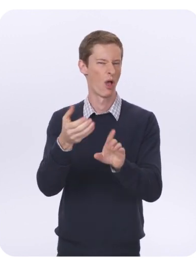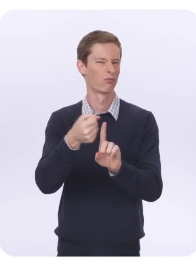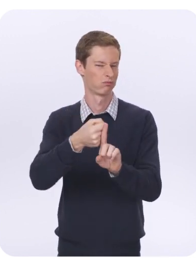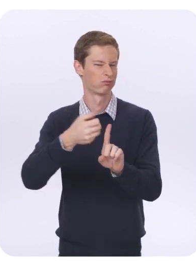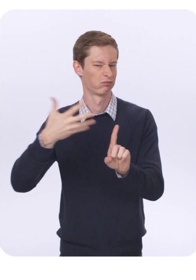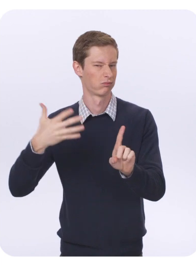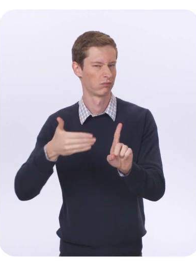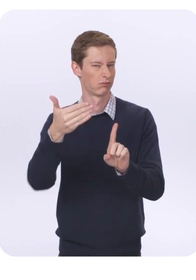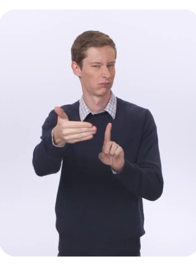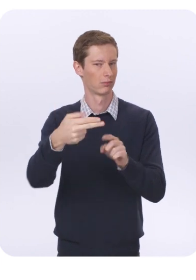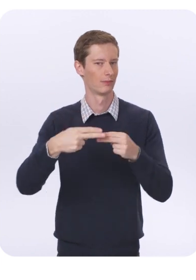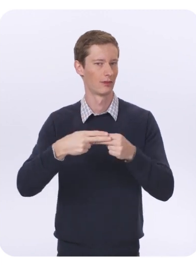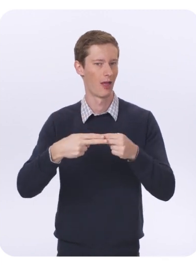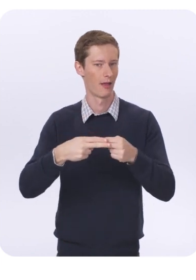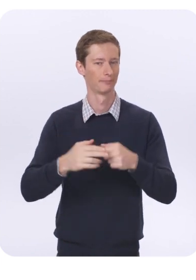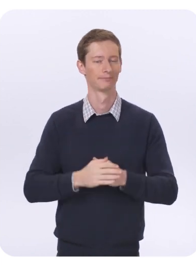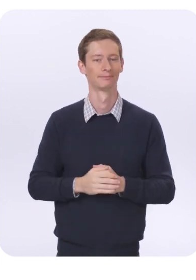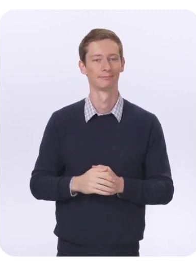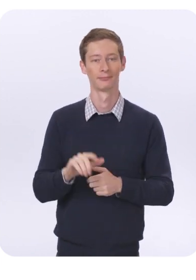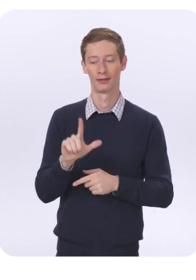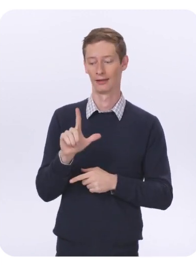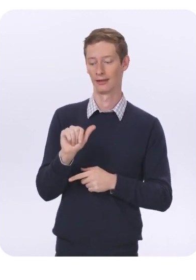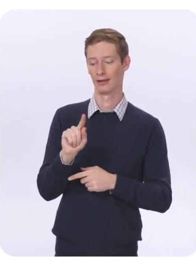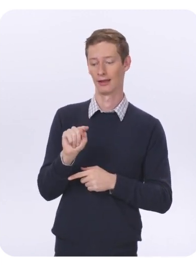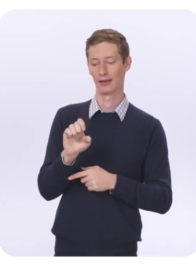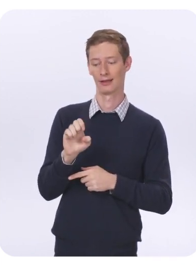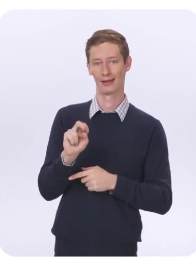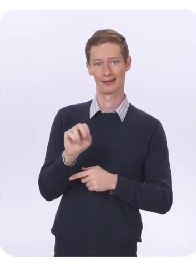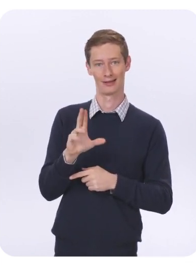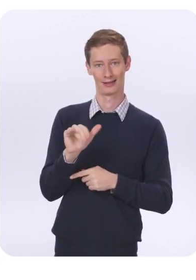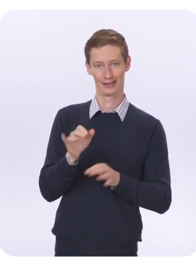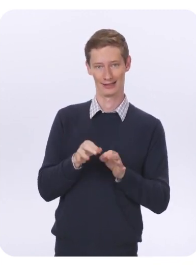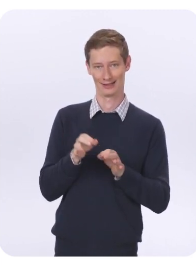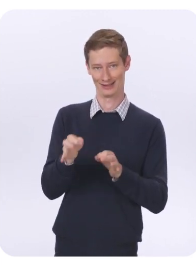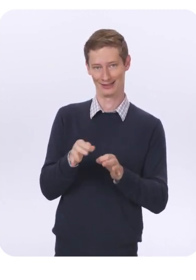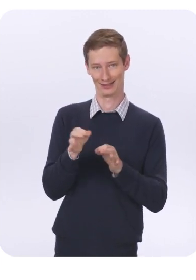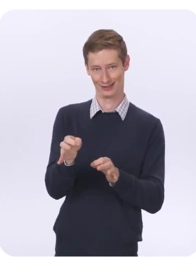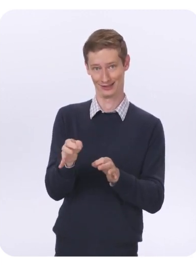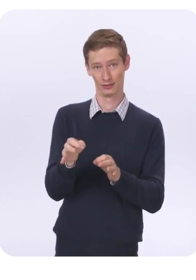Latency is critical to providing a comfortable and immersive VR experience.